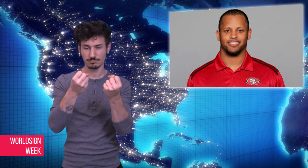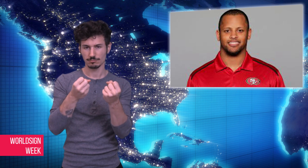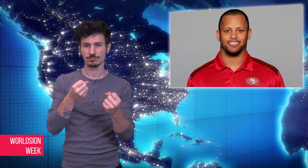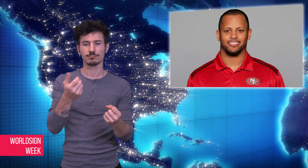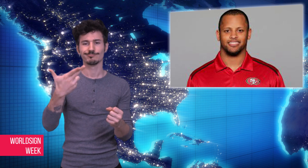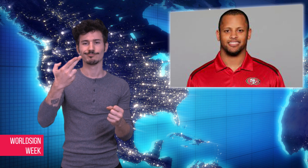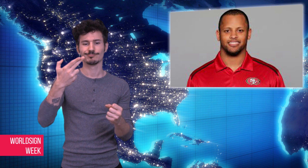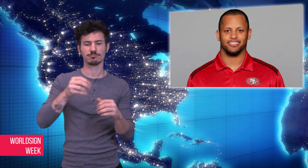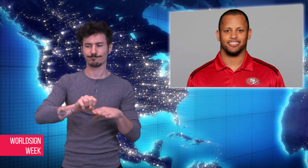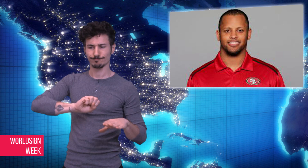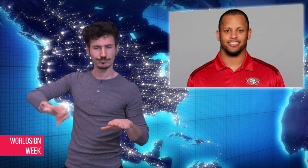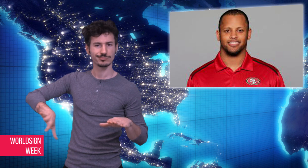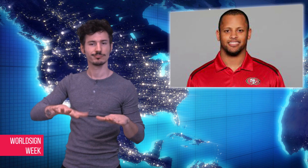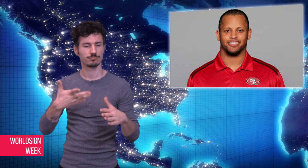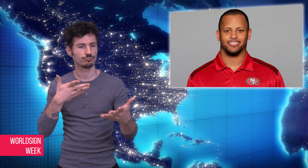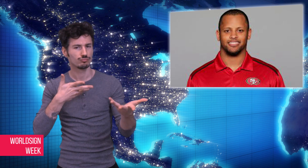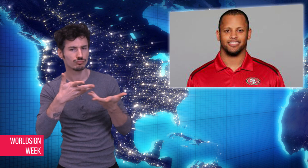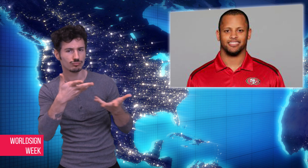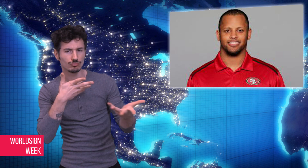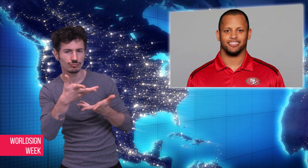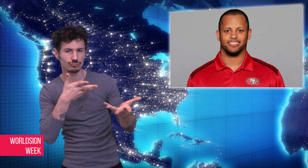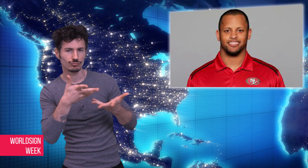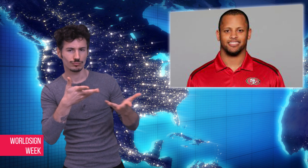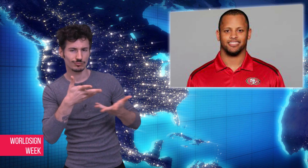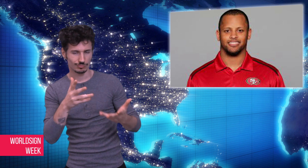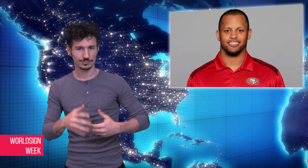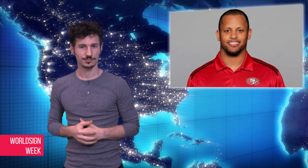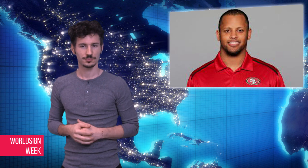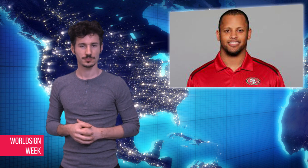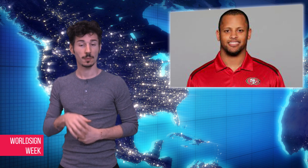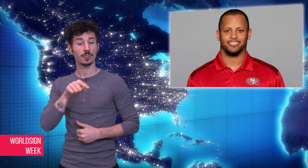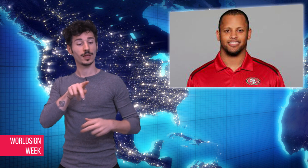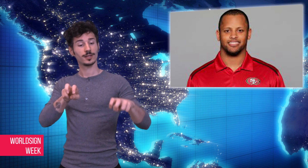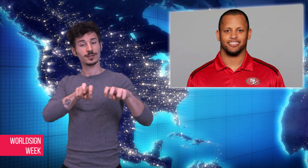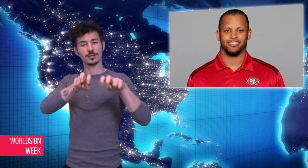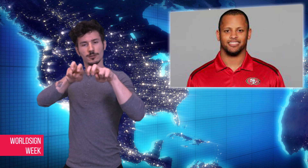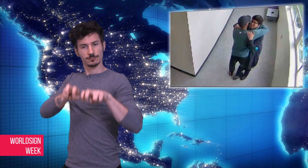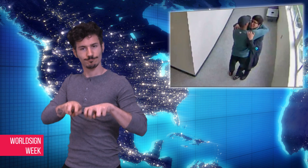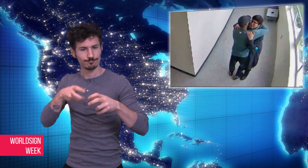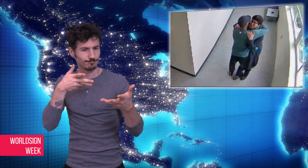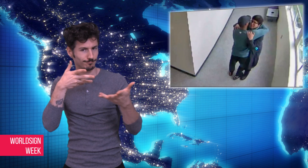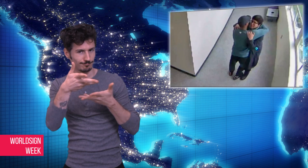The coach, Keanon Lowe, is seen taking the shotgun